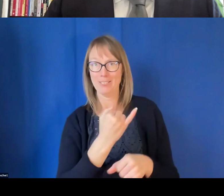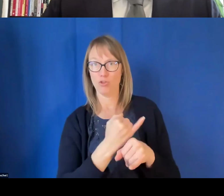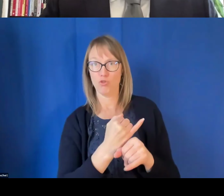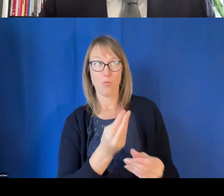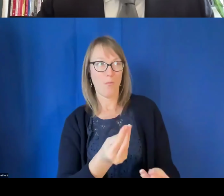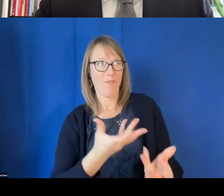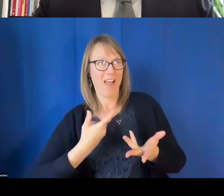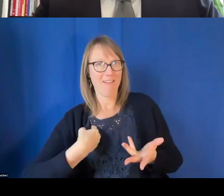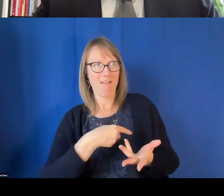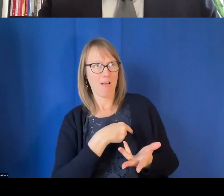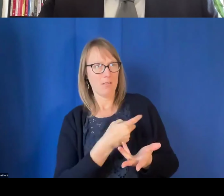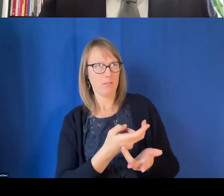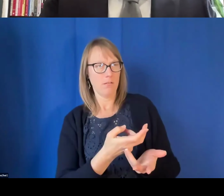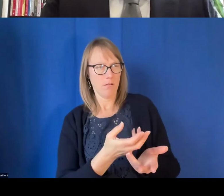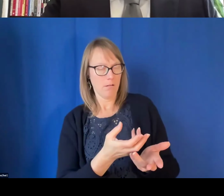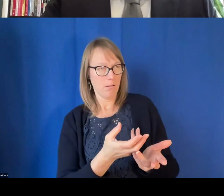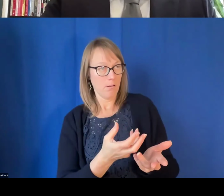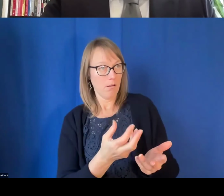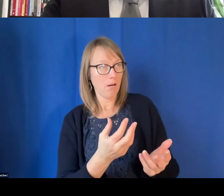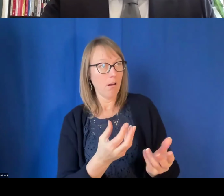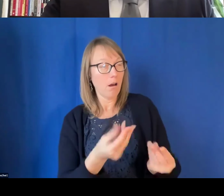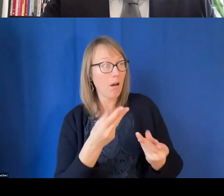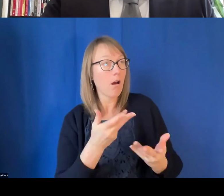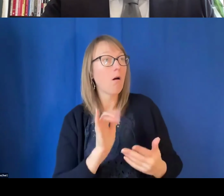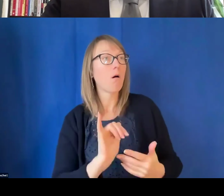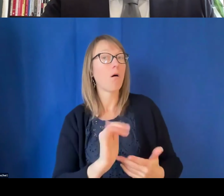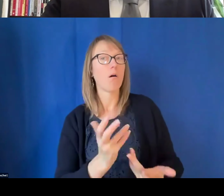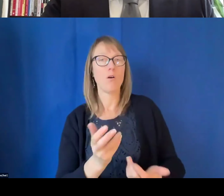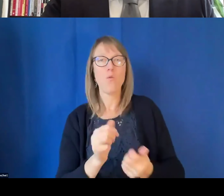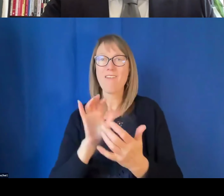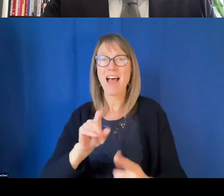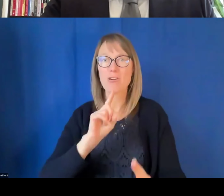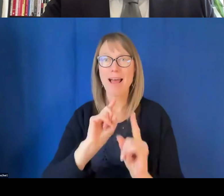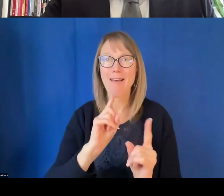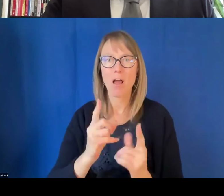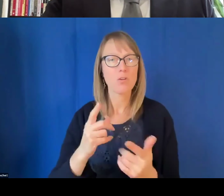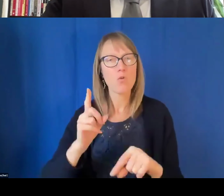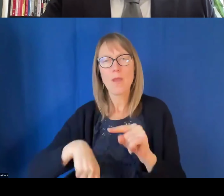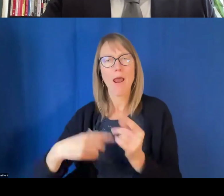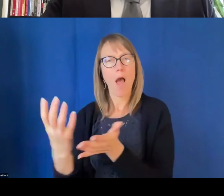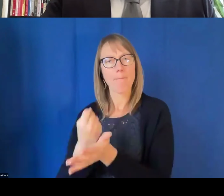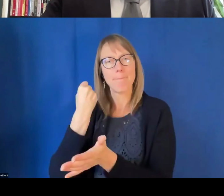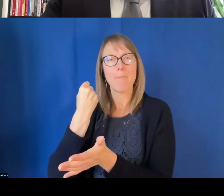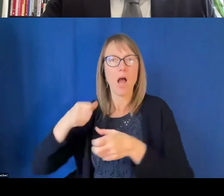you just don't have, you're not gonna maximize the opportunities for making these broadly inclusive environments.